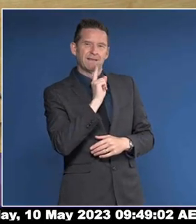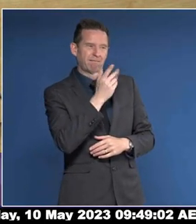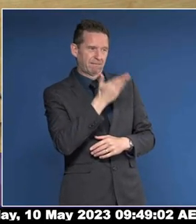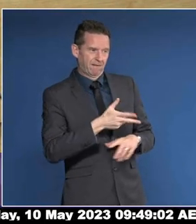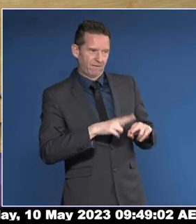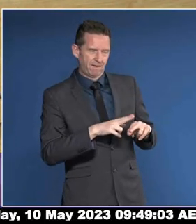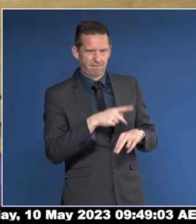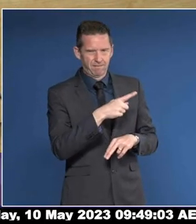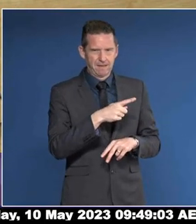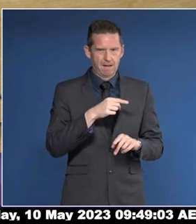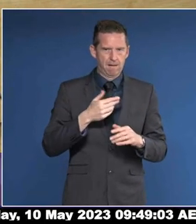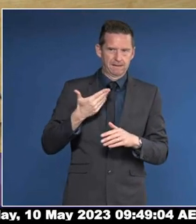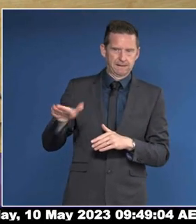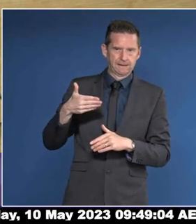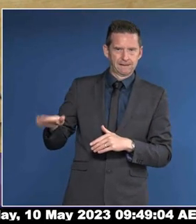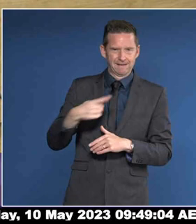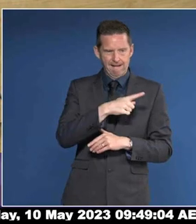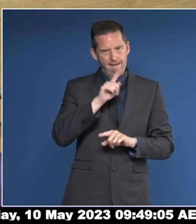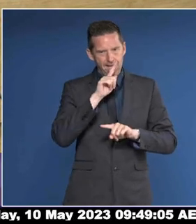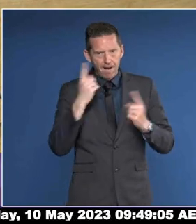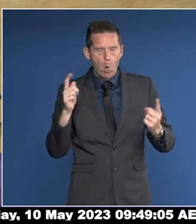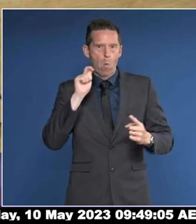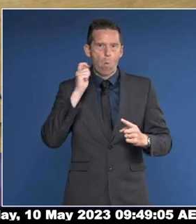and unable to address the harm to either of his sons?